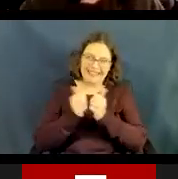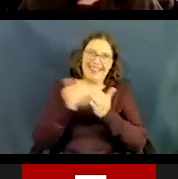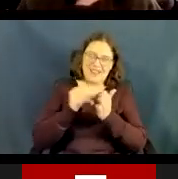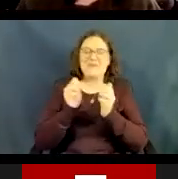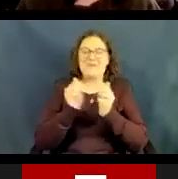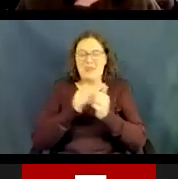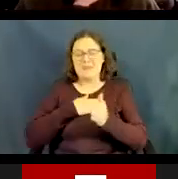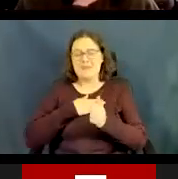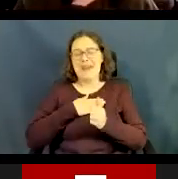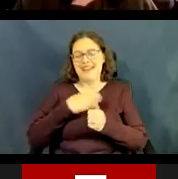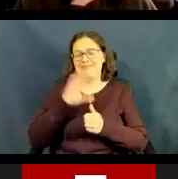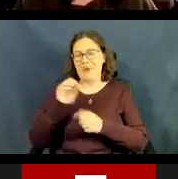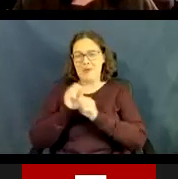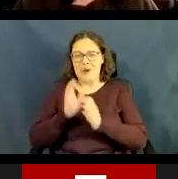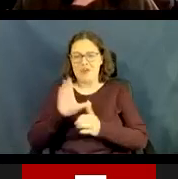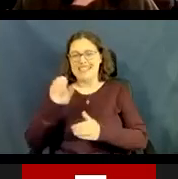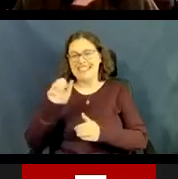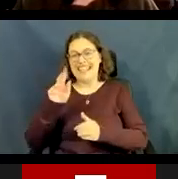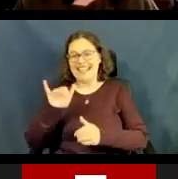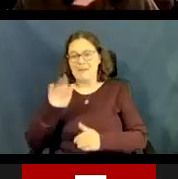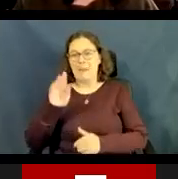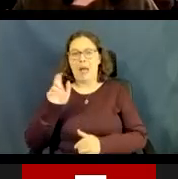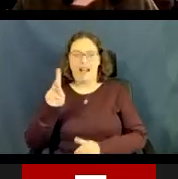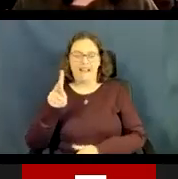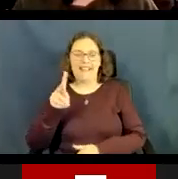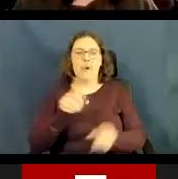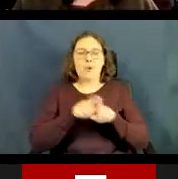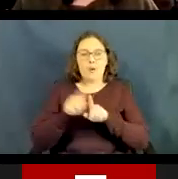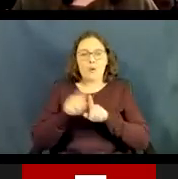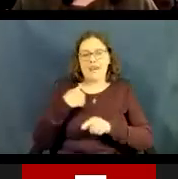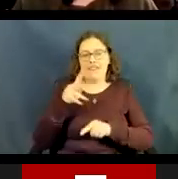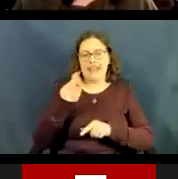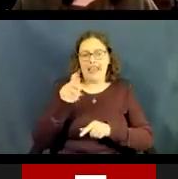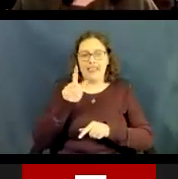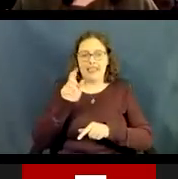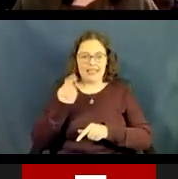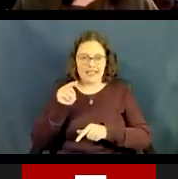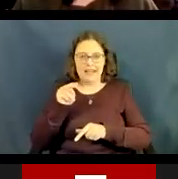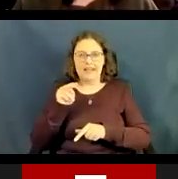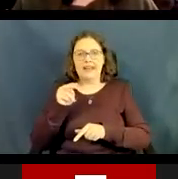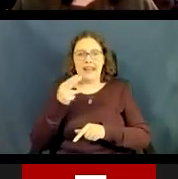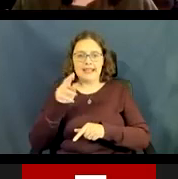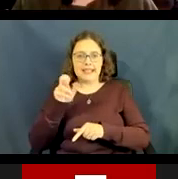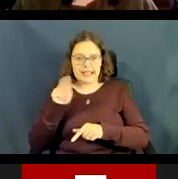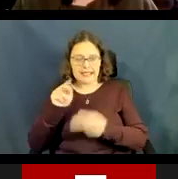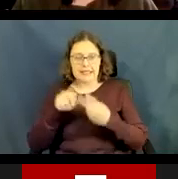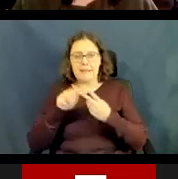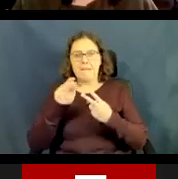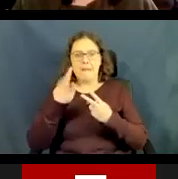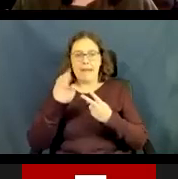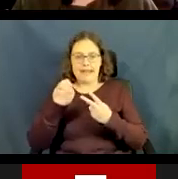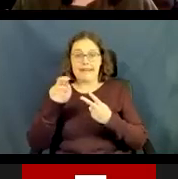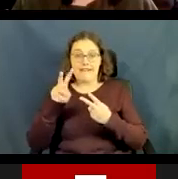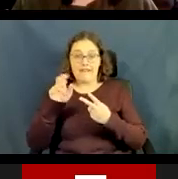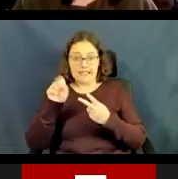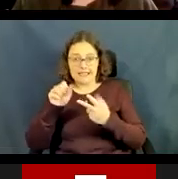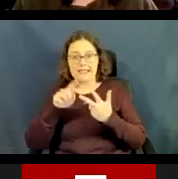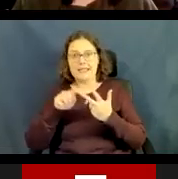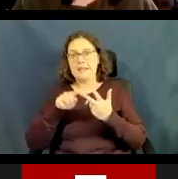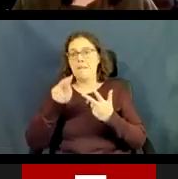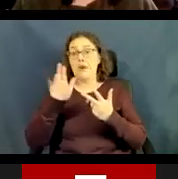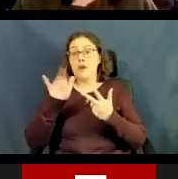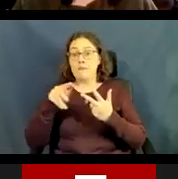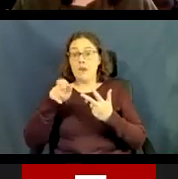then we have also got Cathlene, Mike, Mary, who are also part of the